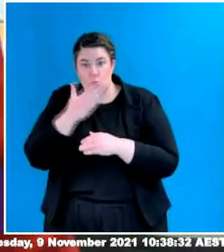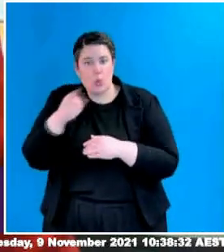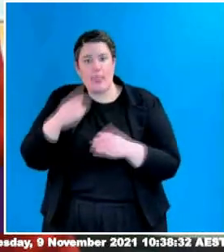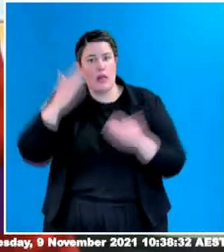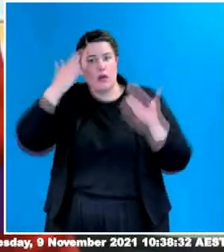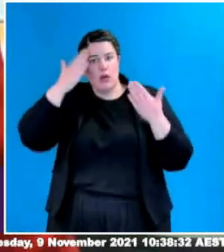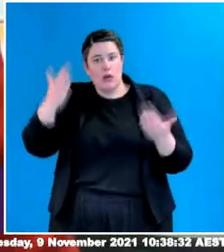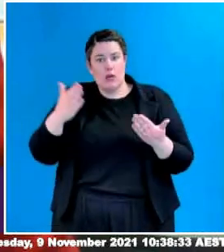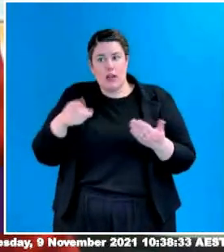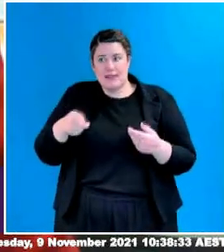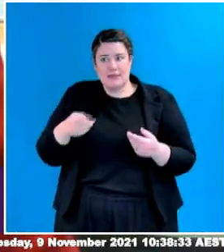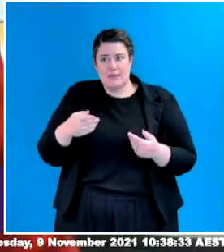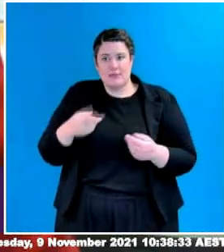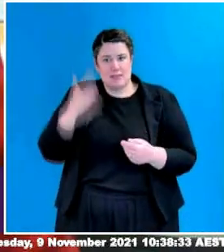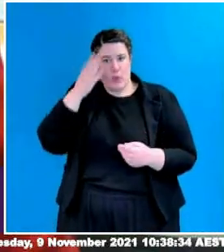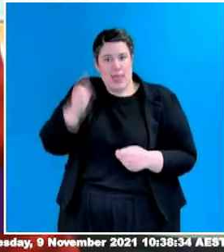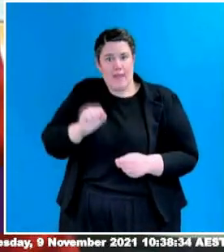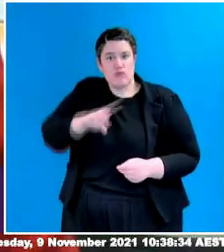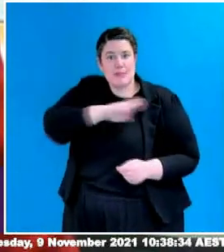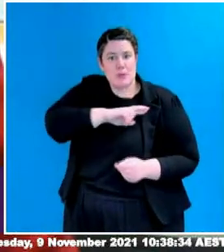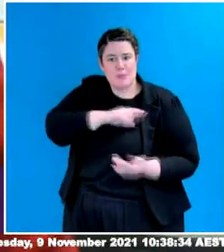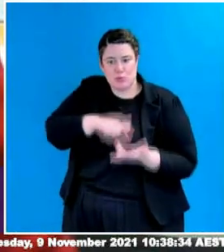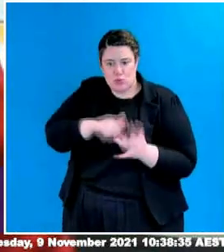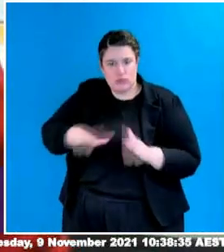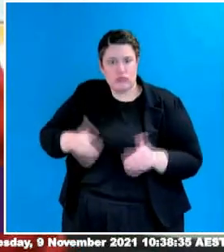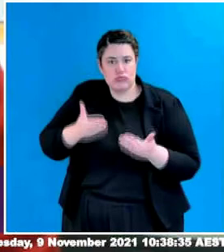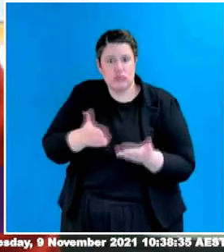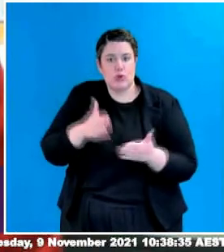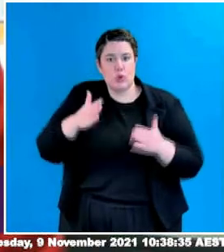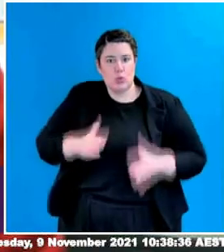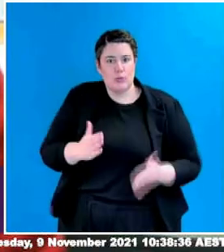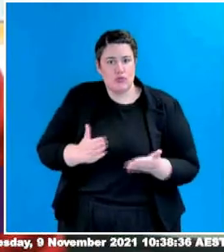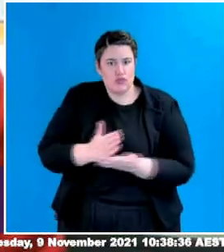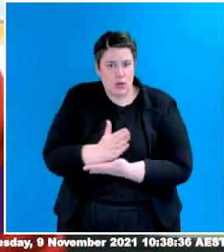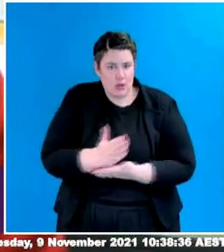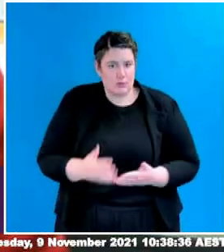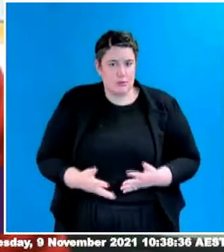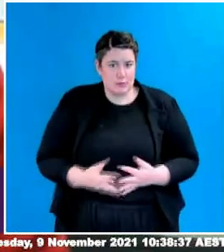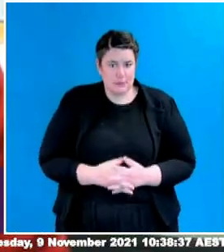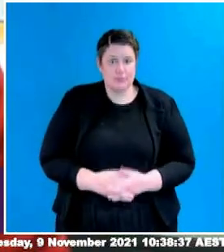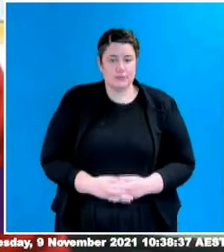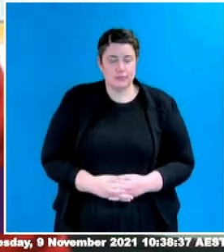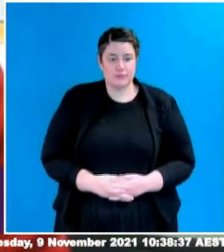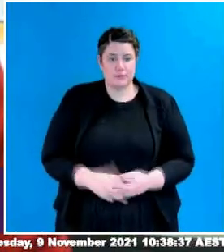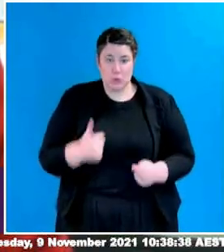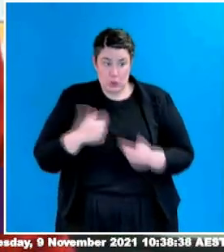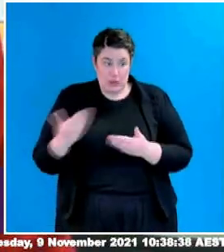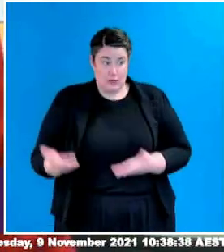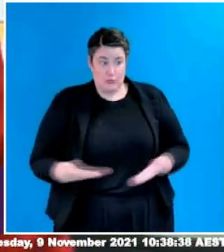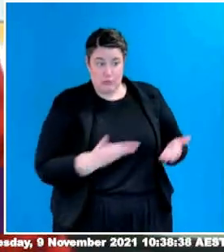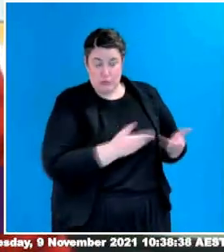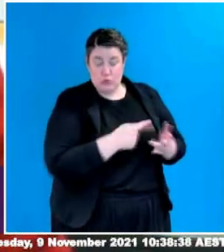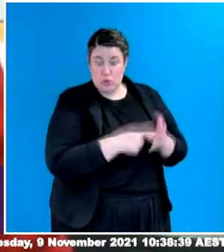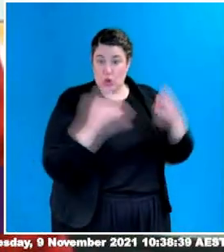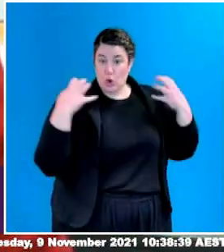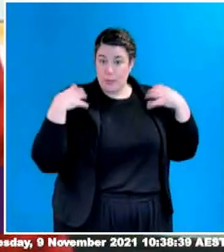having public authority obligations. Can I refer to Commissioner Toohey about how that happens in practice?